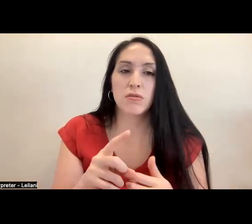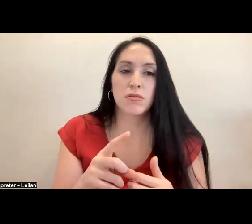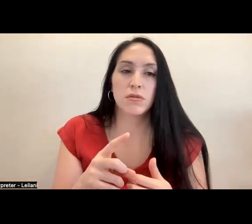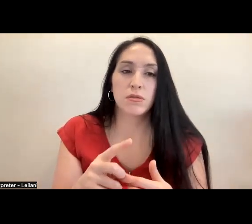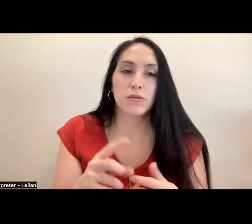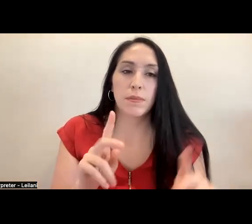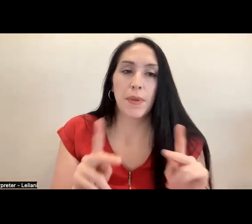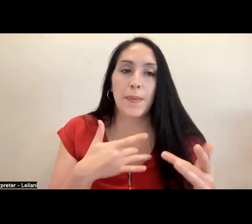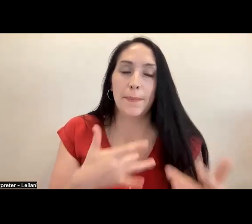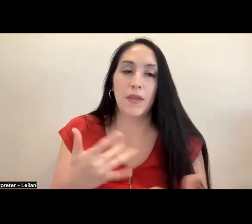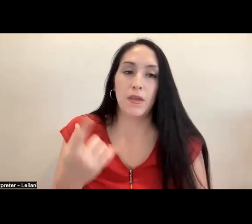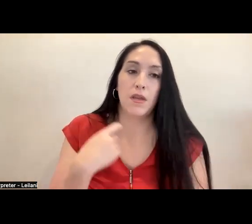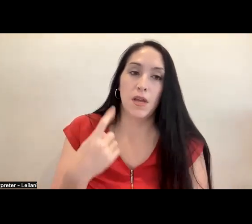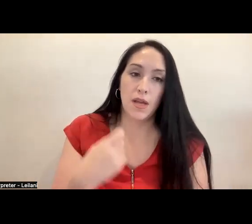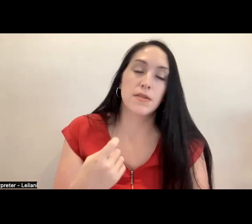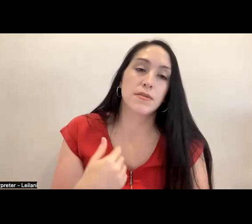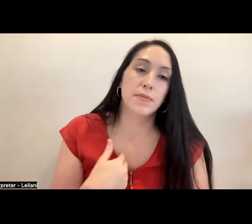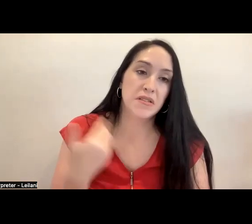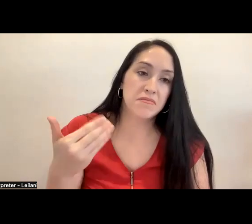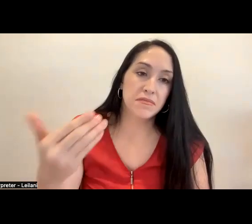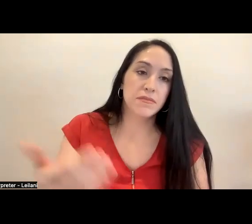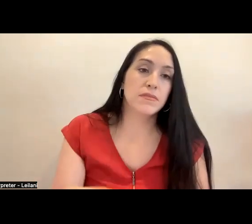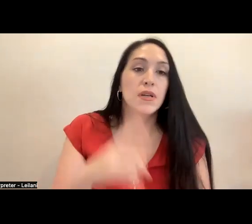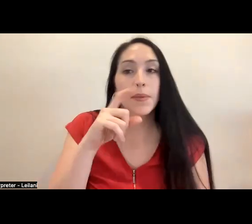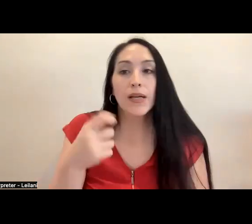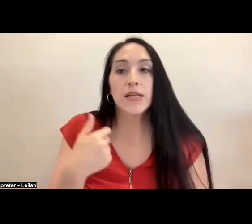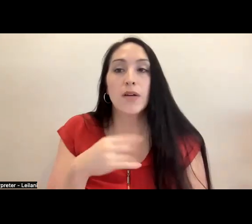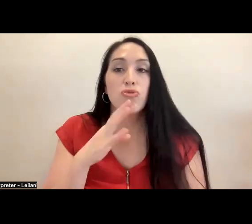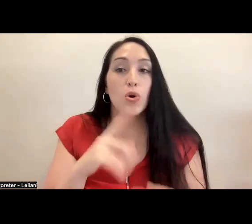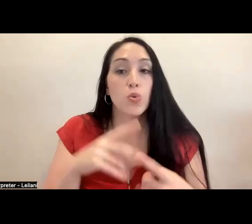I talked to, or the individuals who might be elderly and they're worried about their